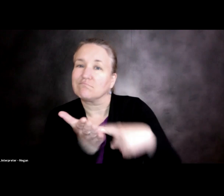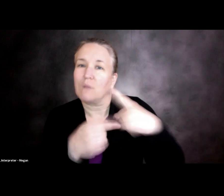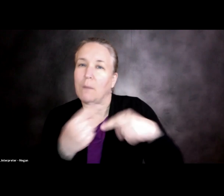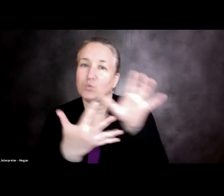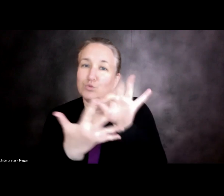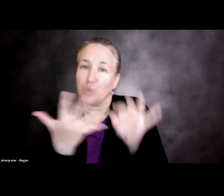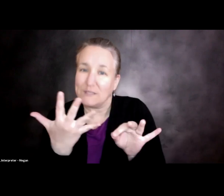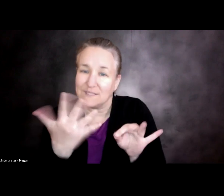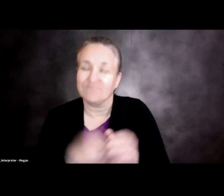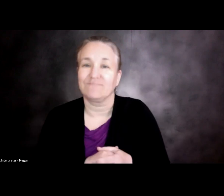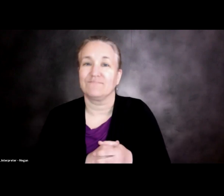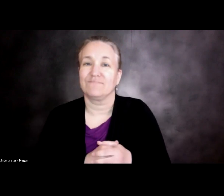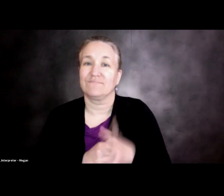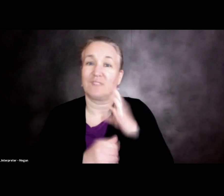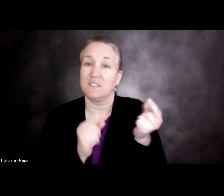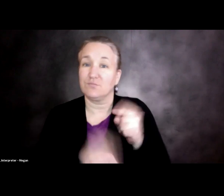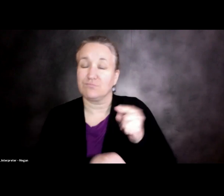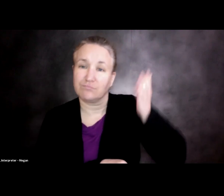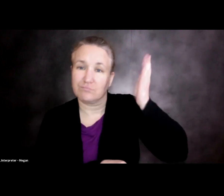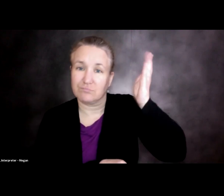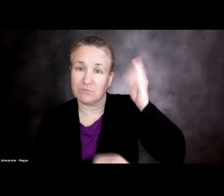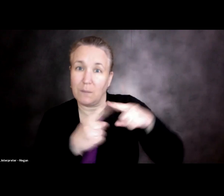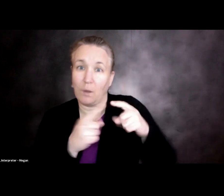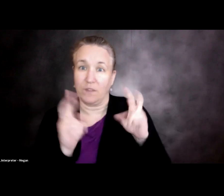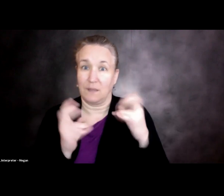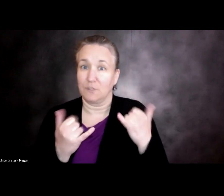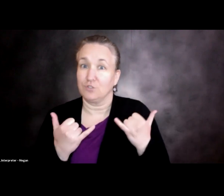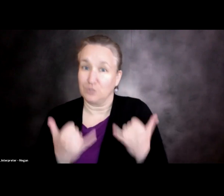And to speak on tonight's specific topic, on youth and agency.